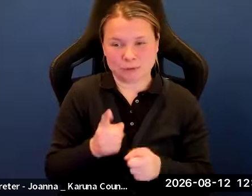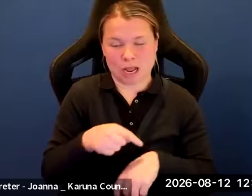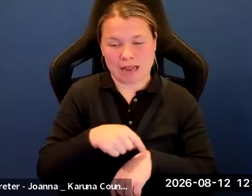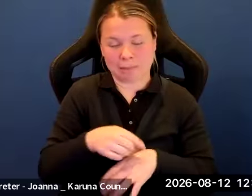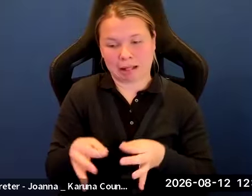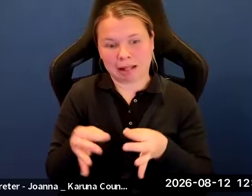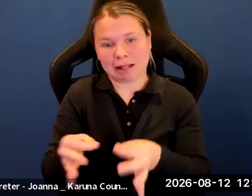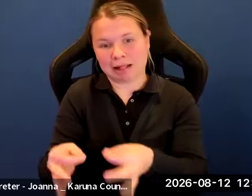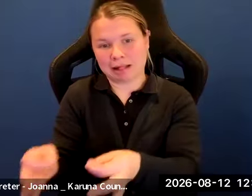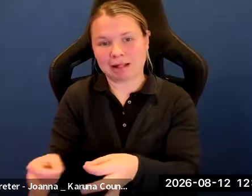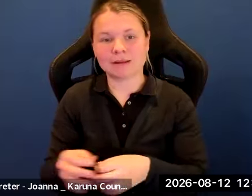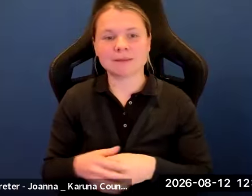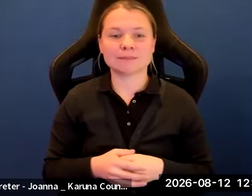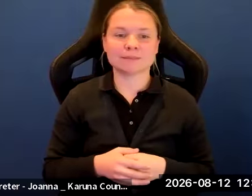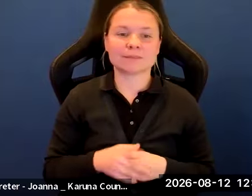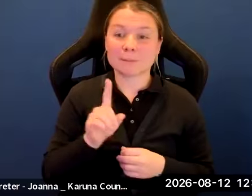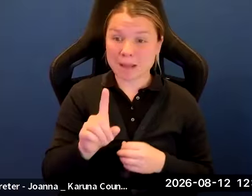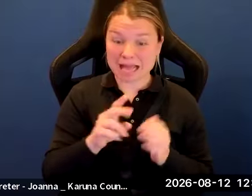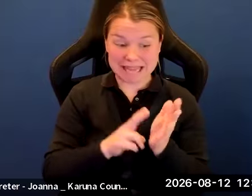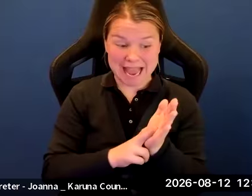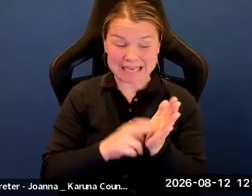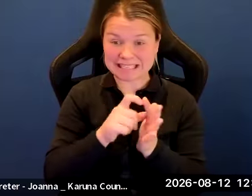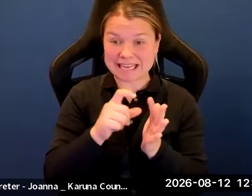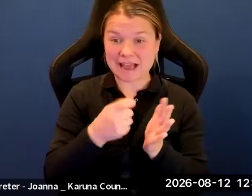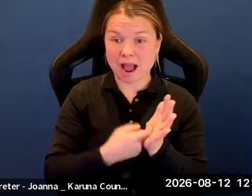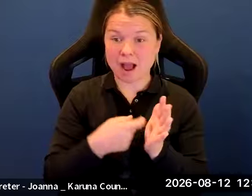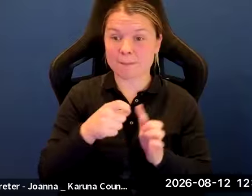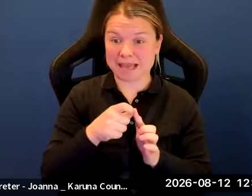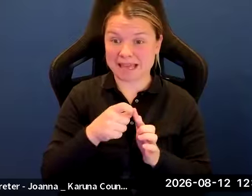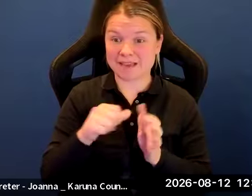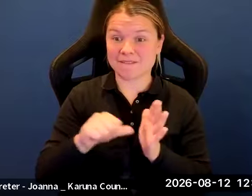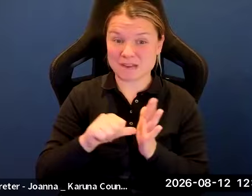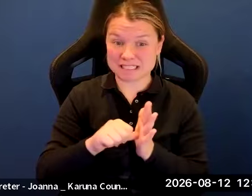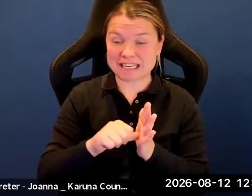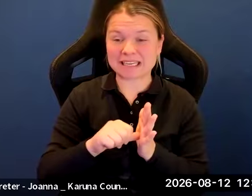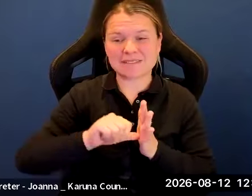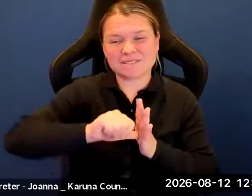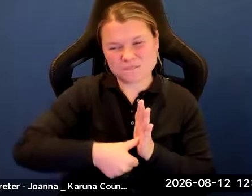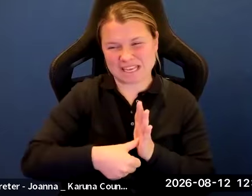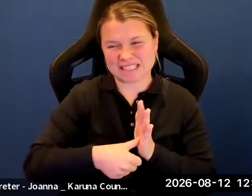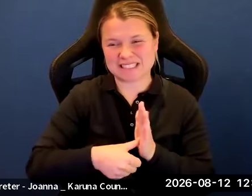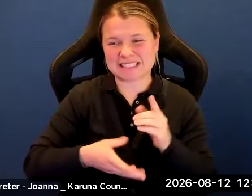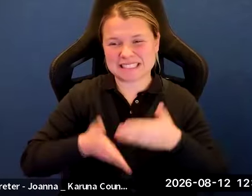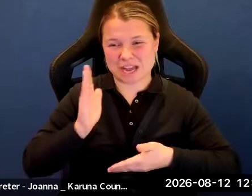on time. And we do understand that, yes, some organisations, especially universities, can take a bit of time but we do